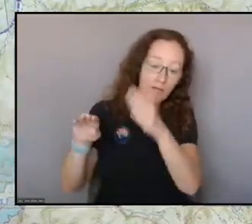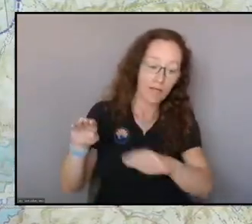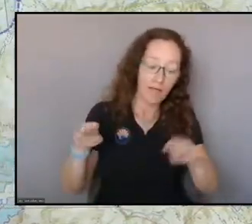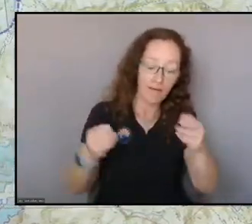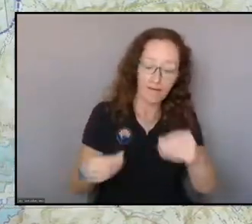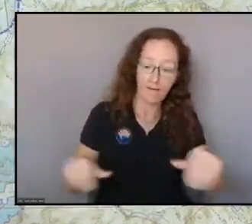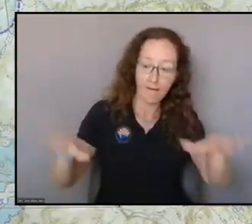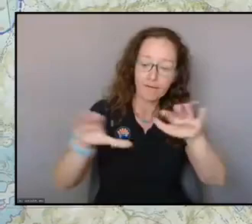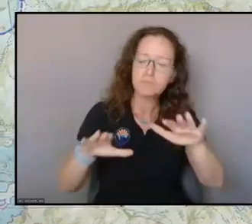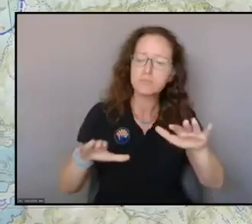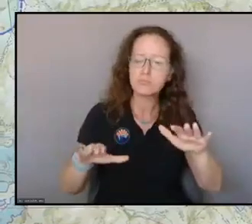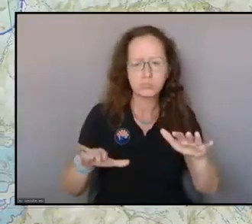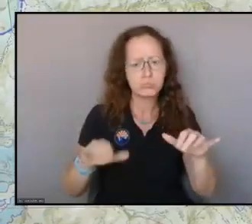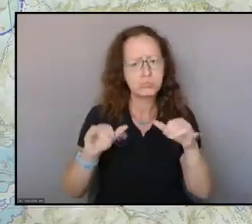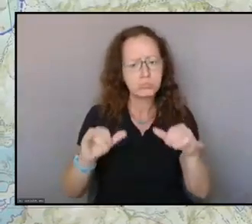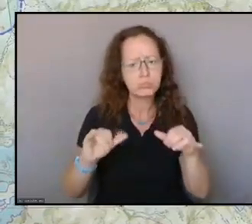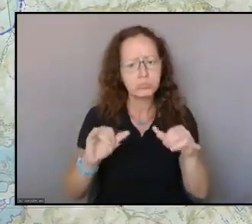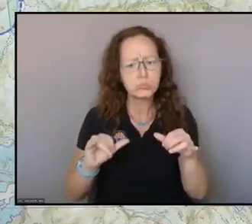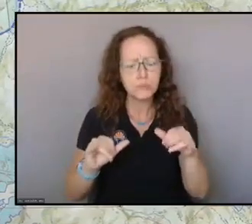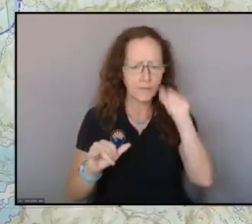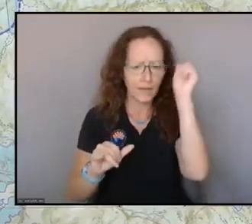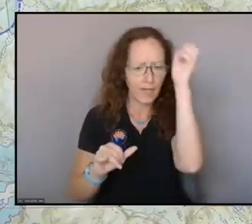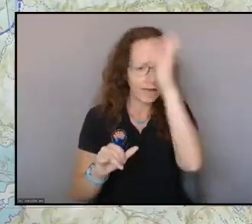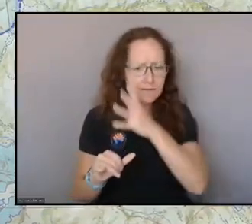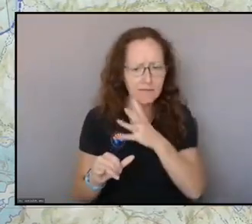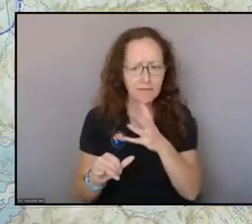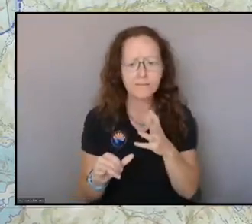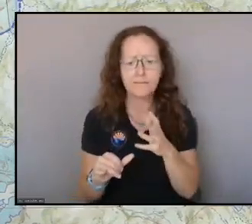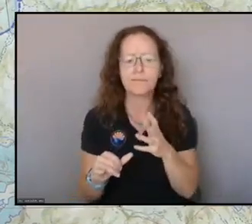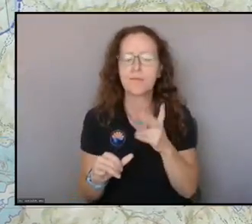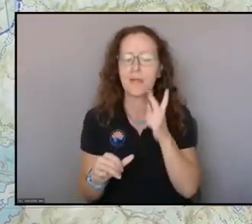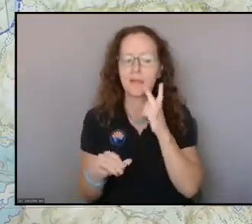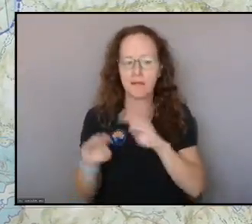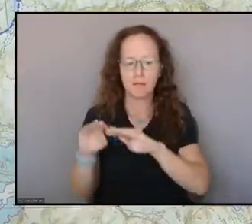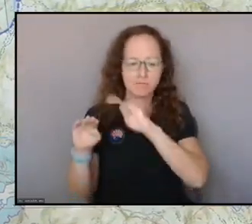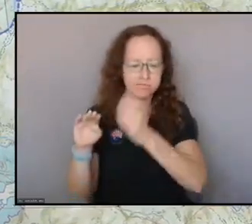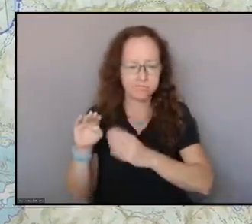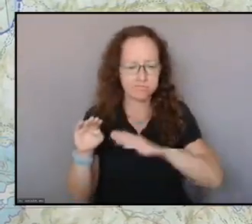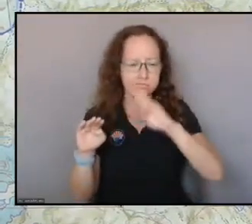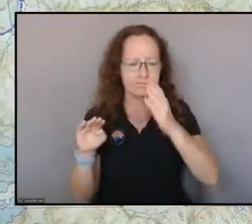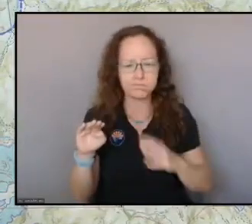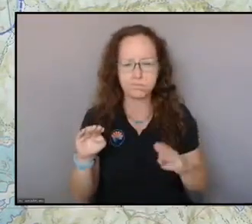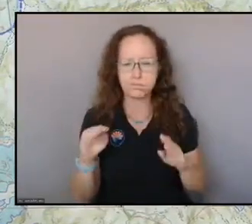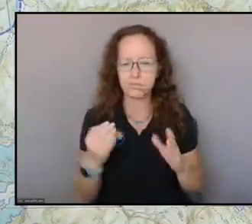SIMILARITIES. THAT IS SOME RUGGED, SPECTACULAR, FIRE-PRONE COUNTRY.